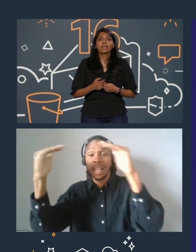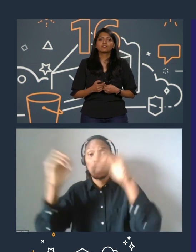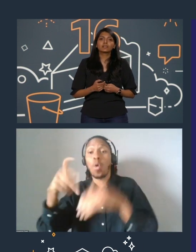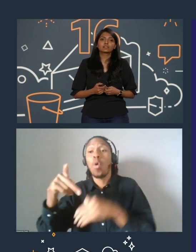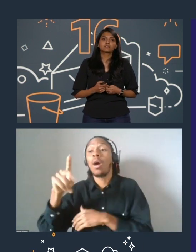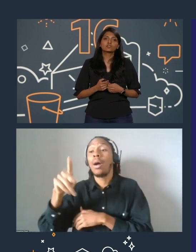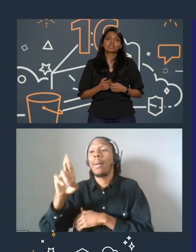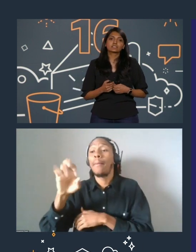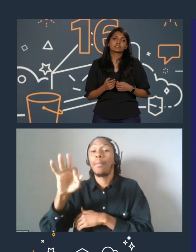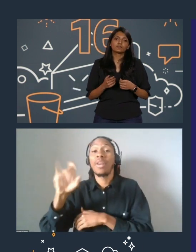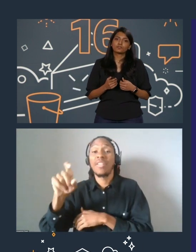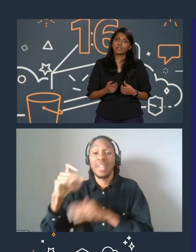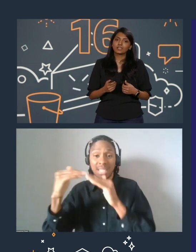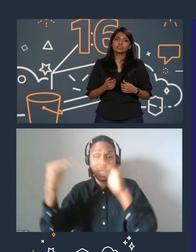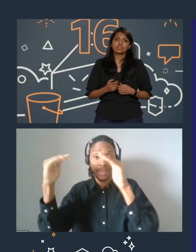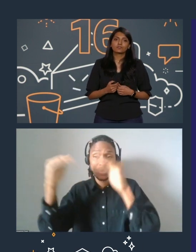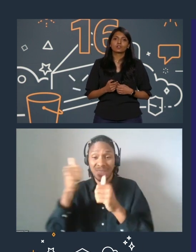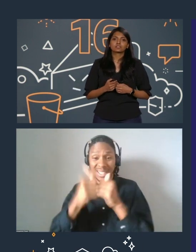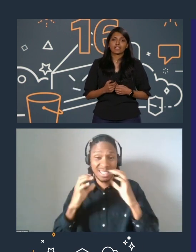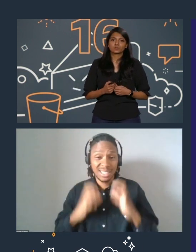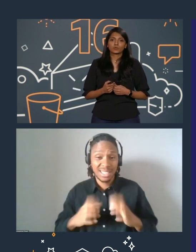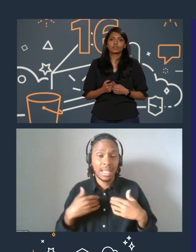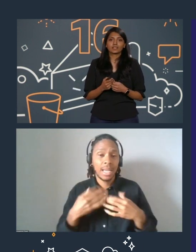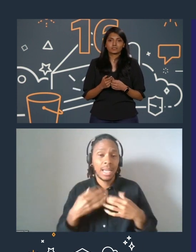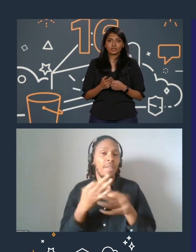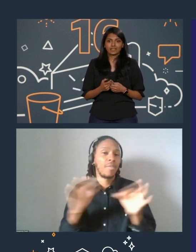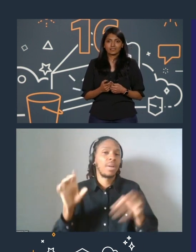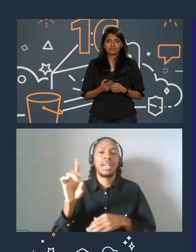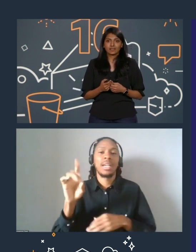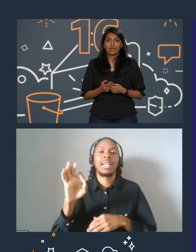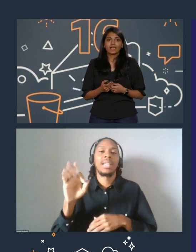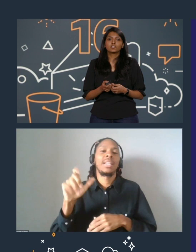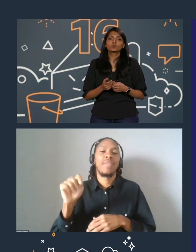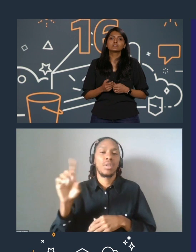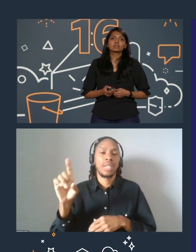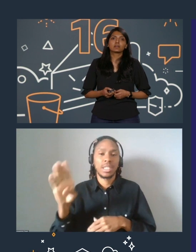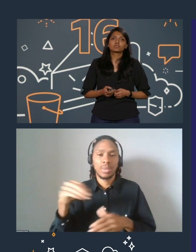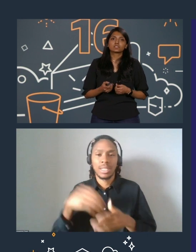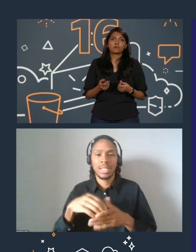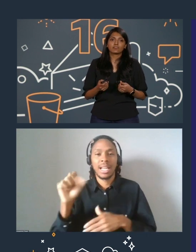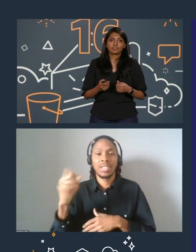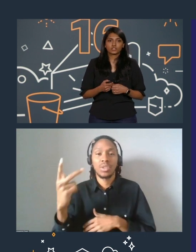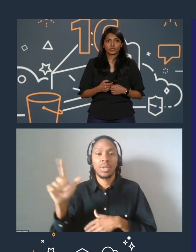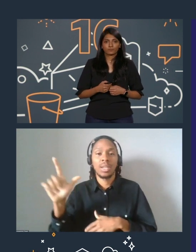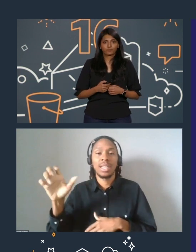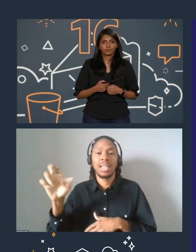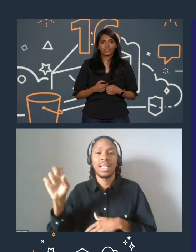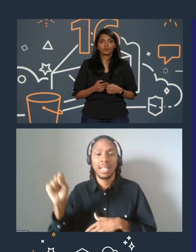Every customer gets a free default dashboard in S3 Lens and you can see metrics by feature.